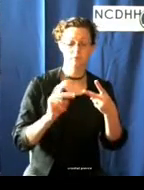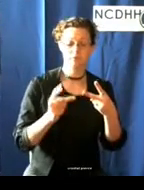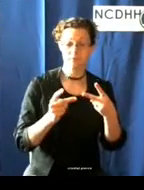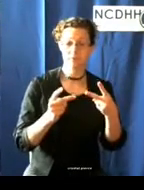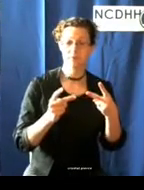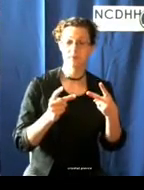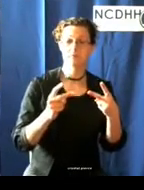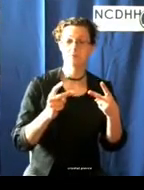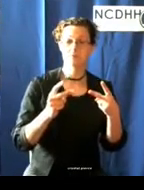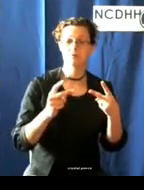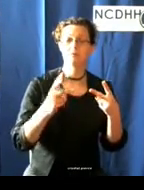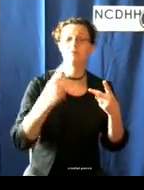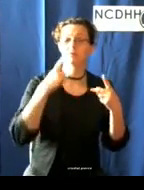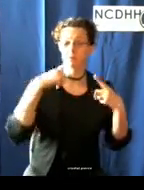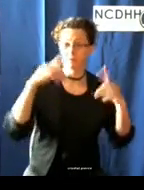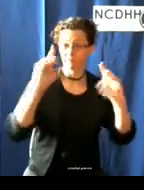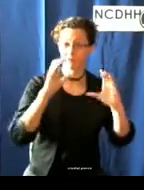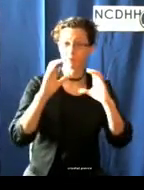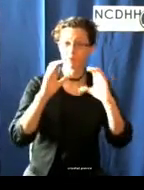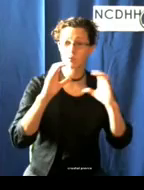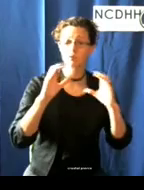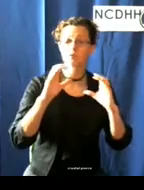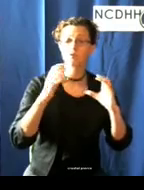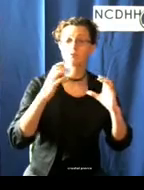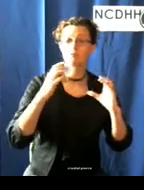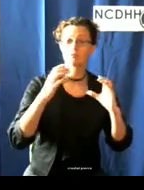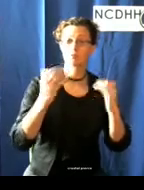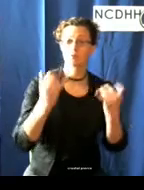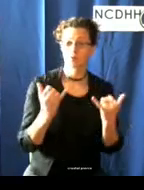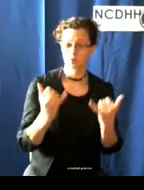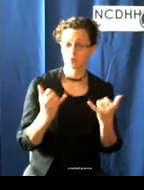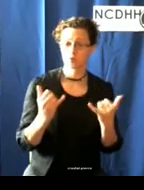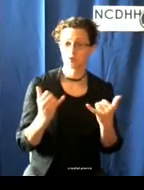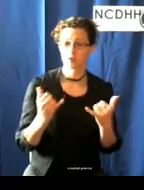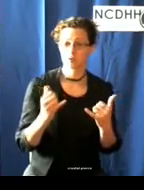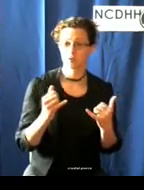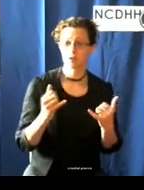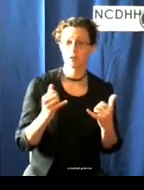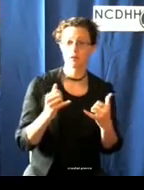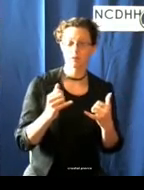COMMUNICATION WHEN WORKING WITH PRIVATE ATTORNEYS